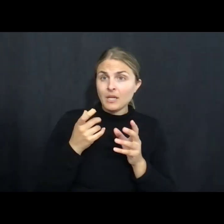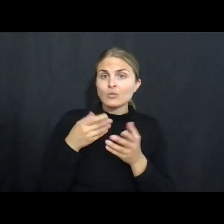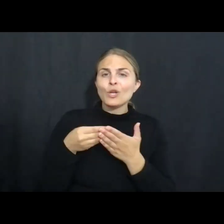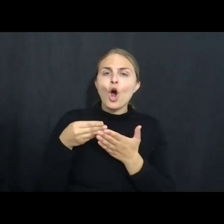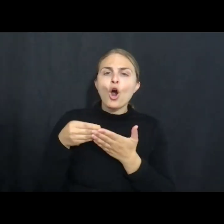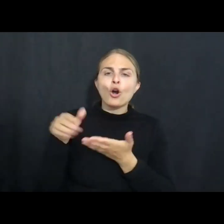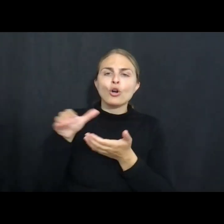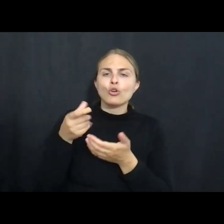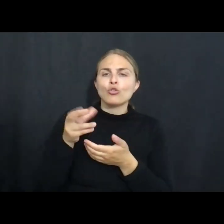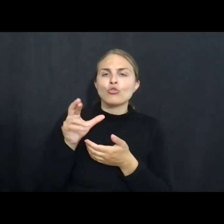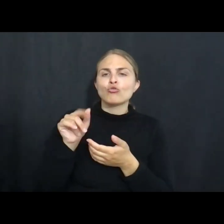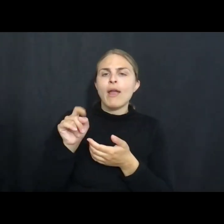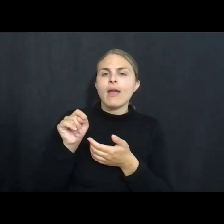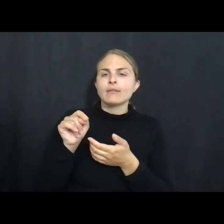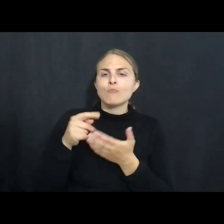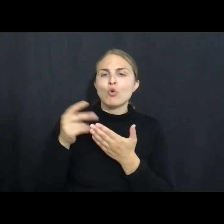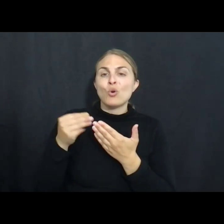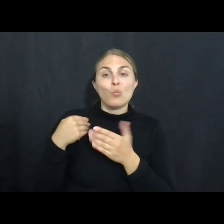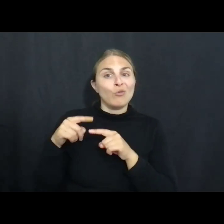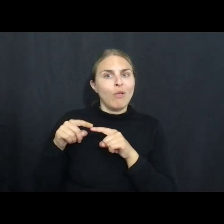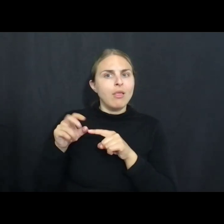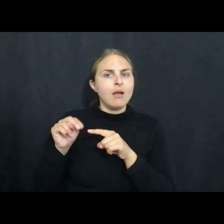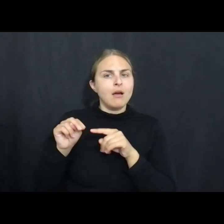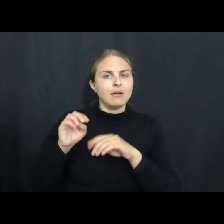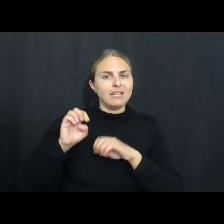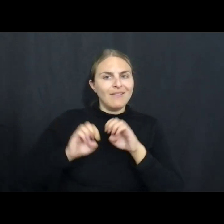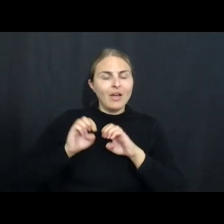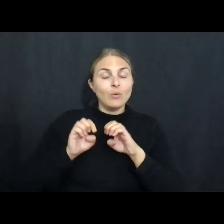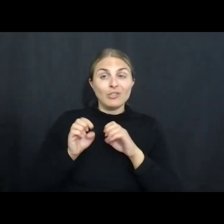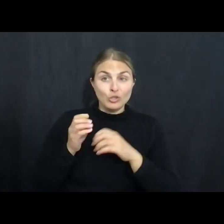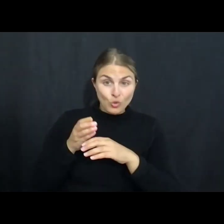or so our evaluation team will reach out to everybody with an